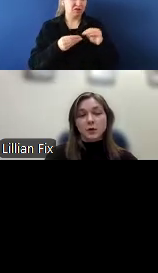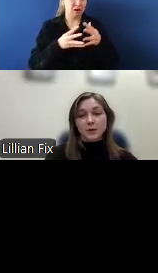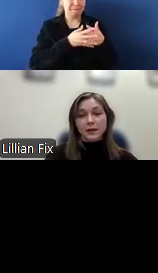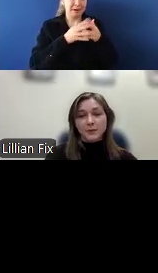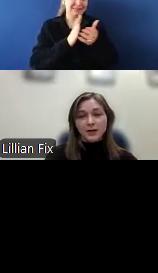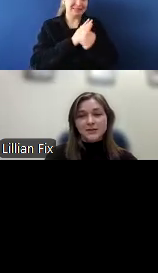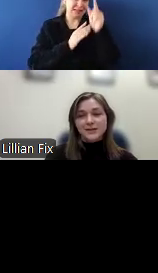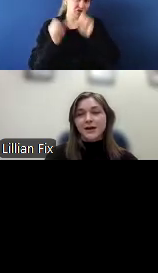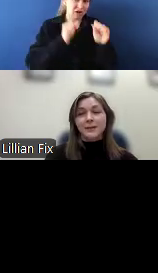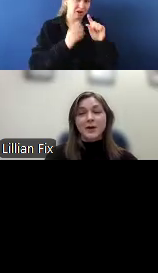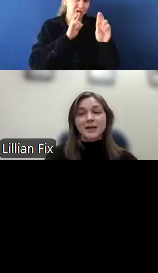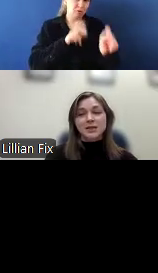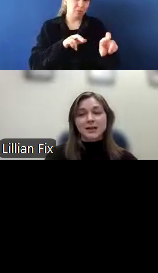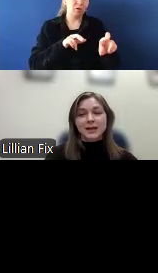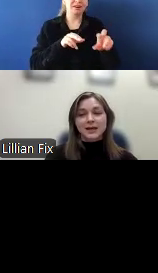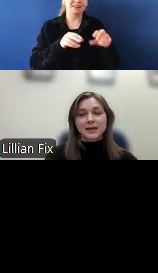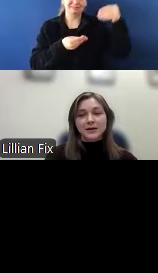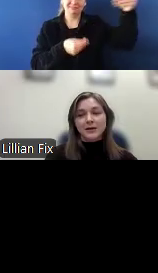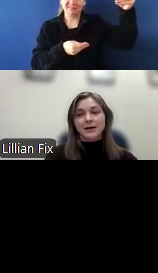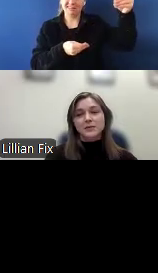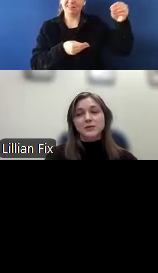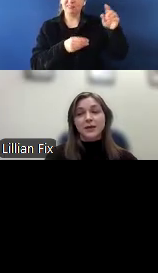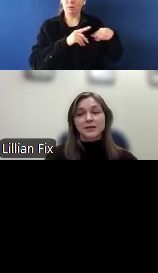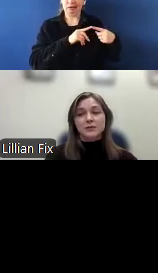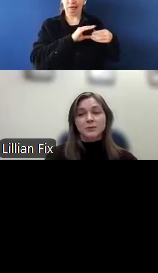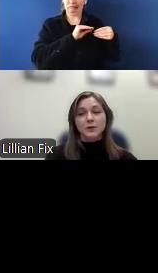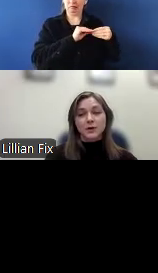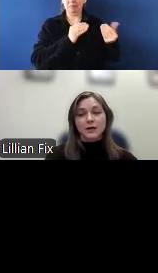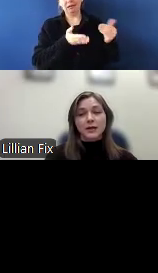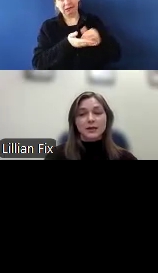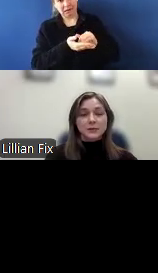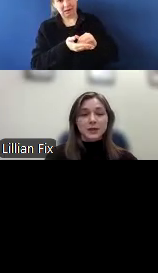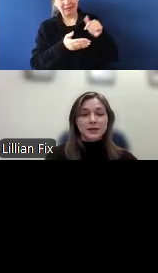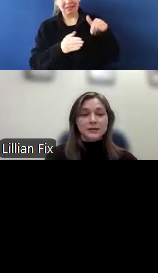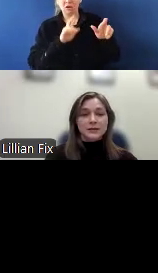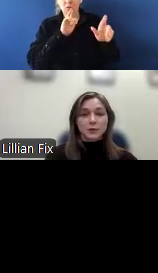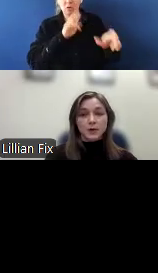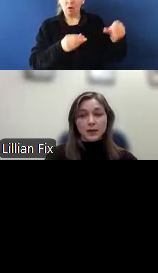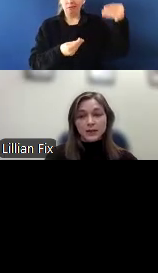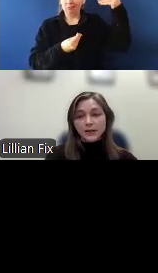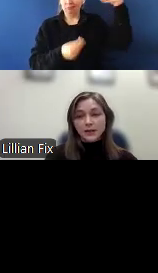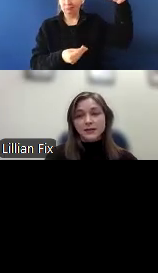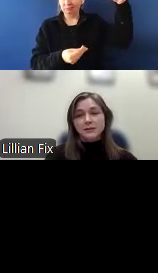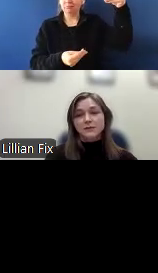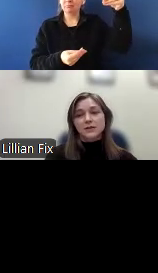in his opening remarks, but I'll mention it again here. So again, this report explains more broadly